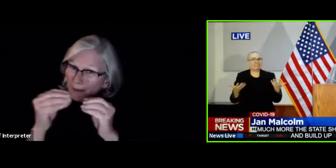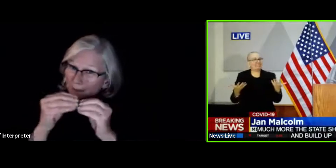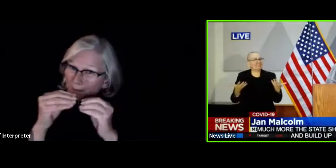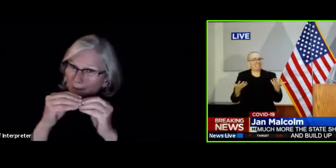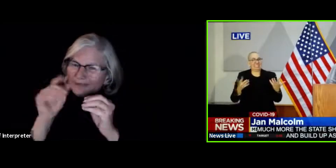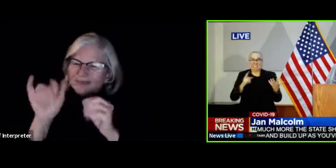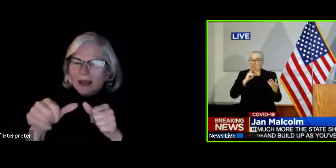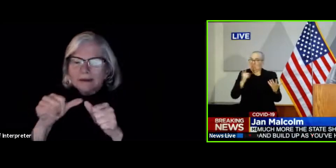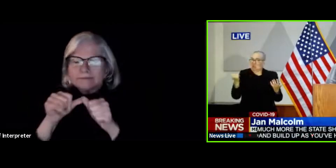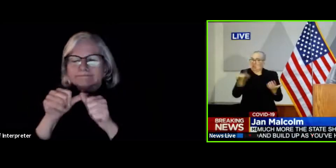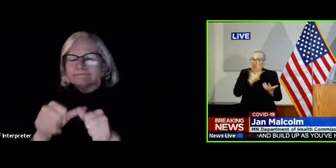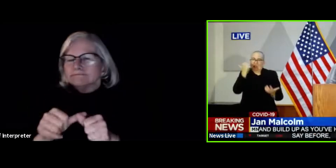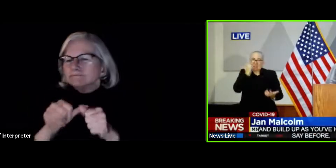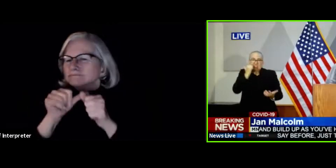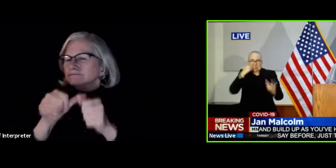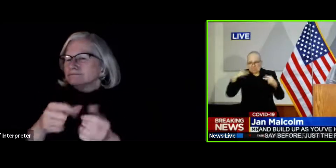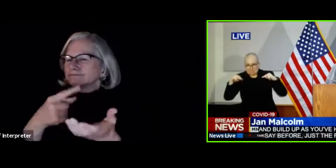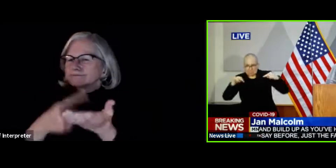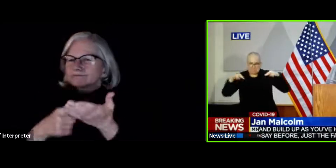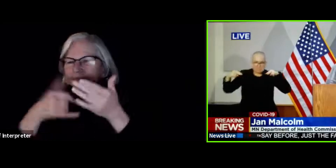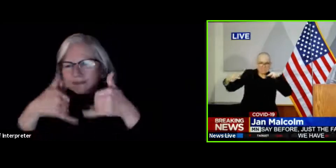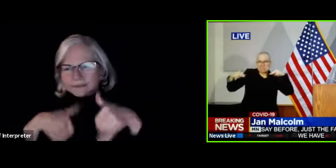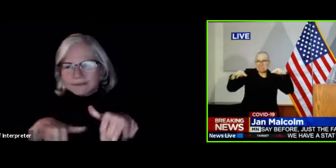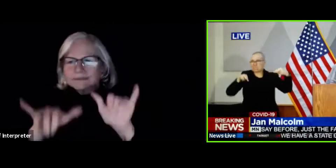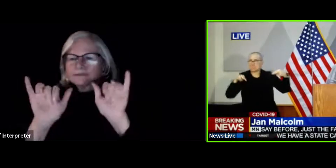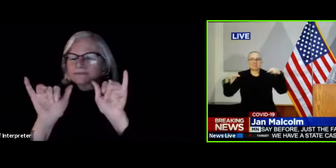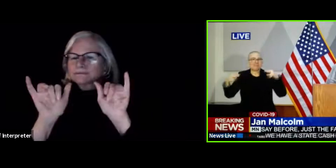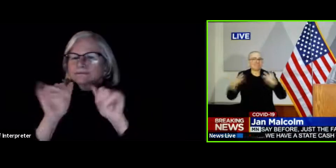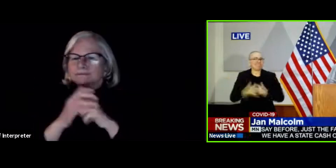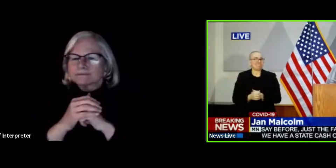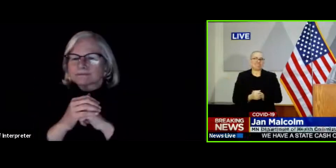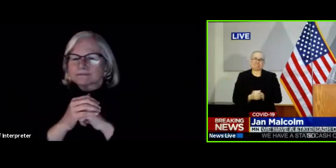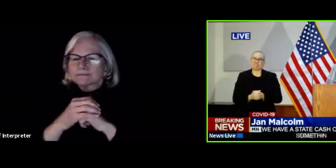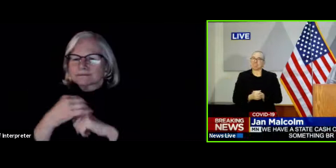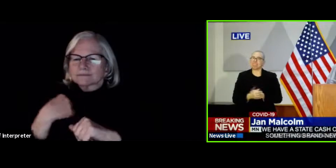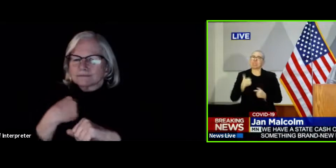QUESTION DO AGAIN EXPECT THAT THE -- WE DO AGAIN EXPECT THAT THE PRESSURE ON HOSPITALS